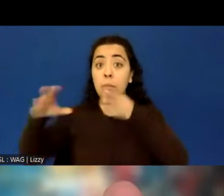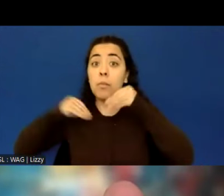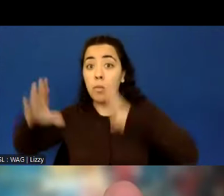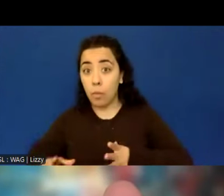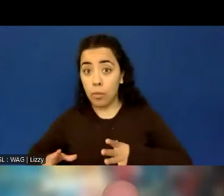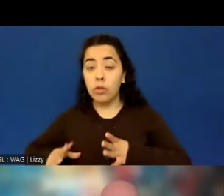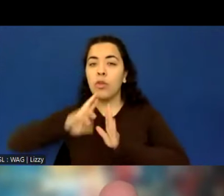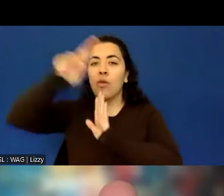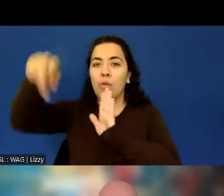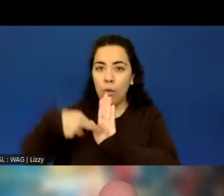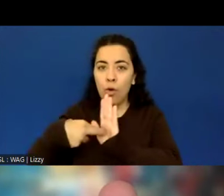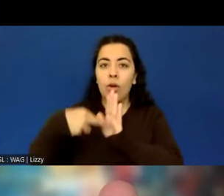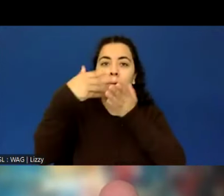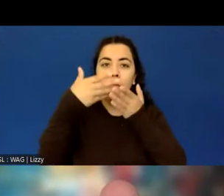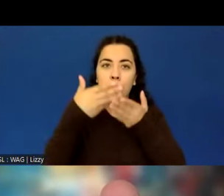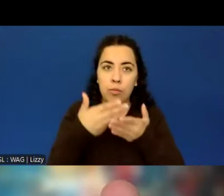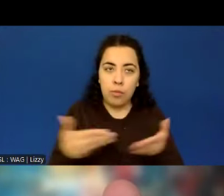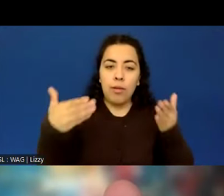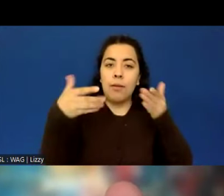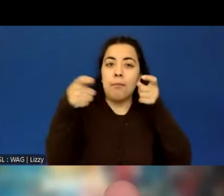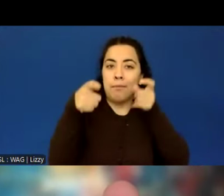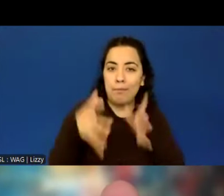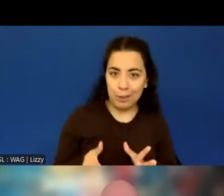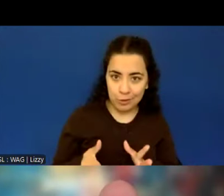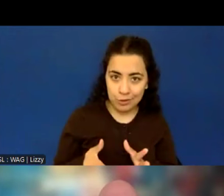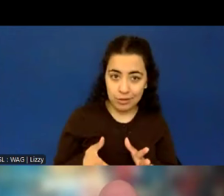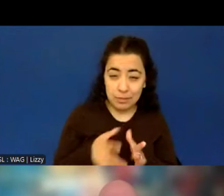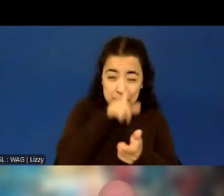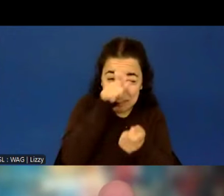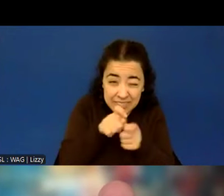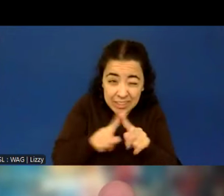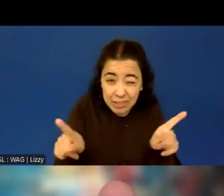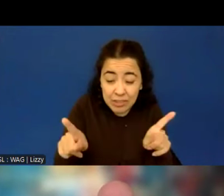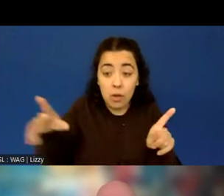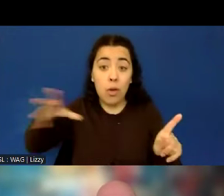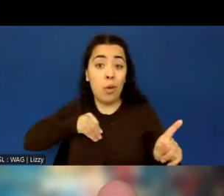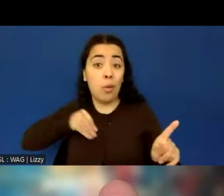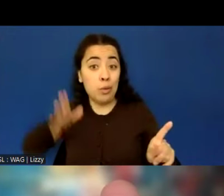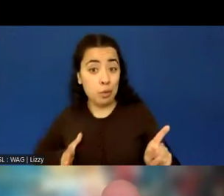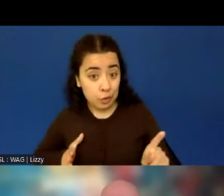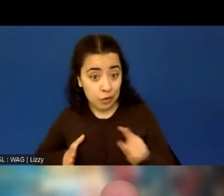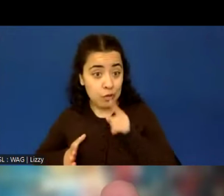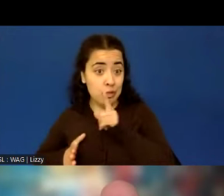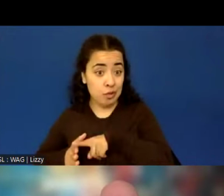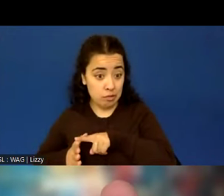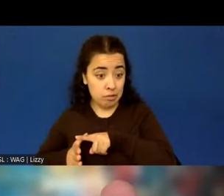If I was to think about defining them discretely, I think the product owner is probably the key